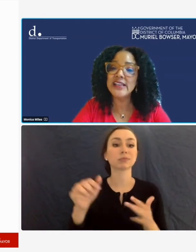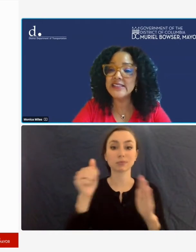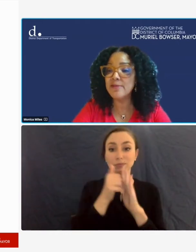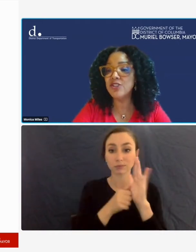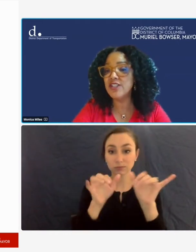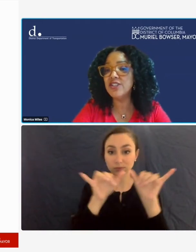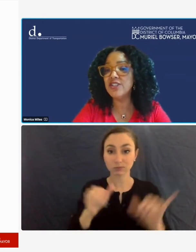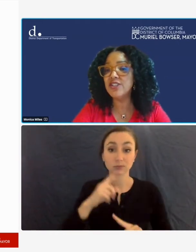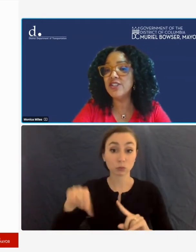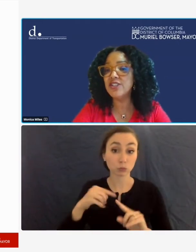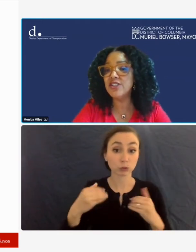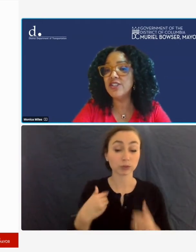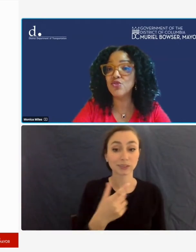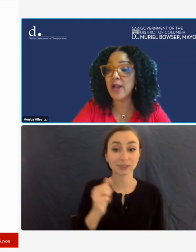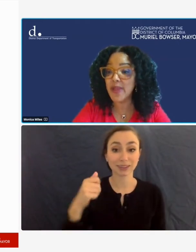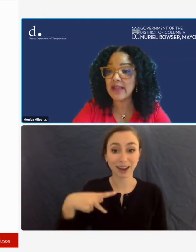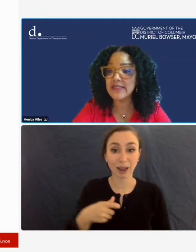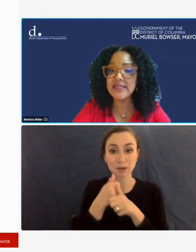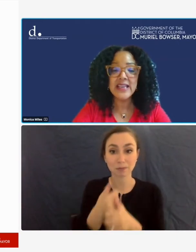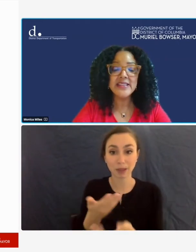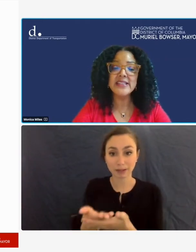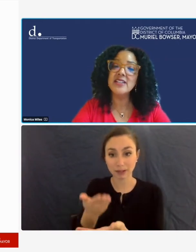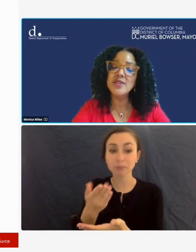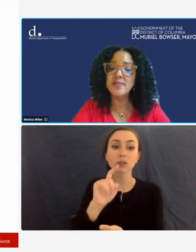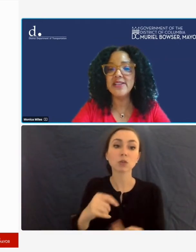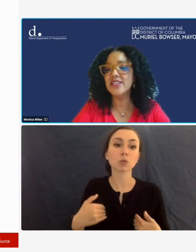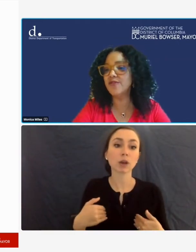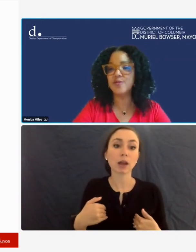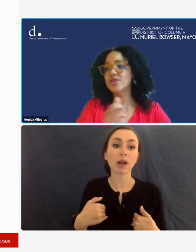you need to run your your trial balance that's going to be the basis for you pulling all the